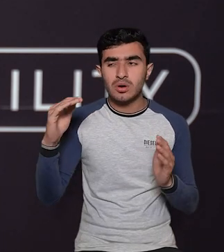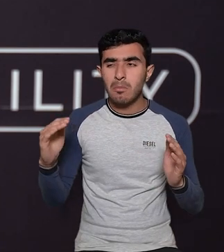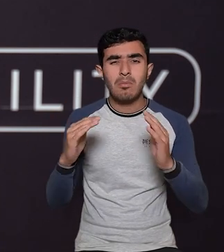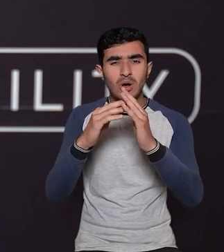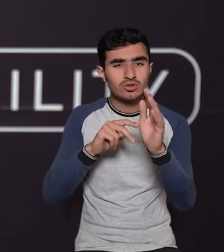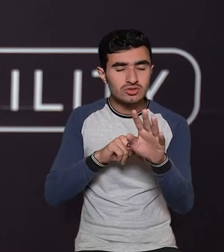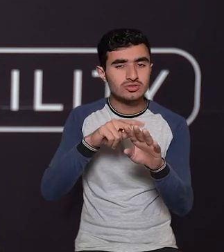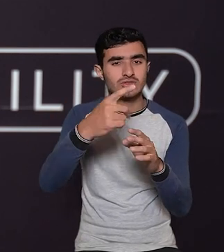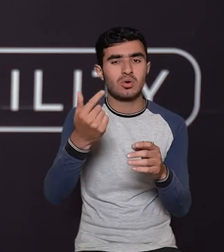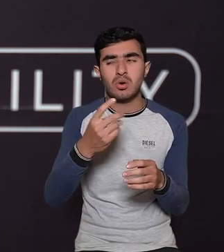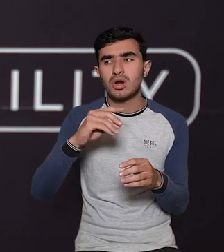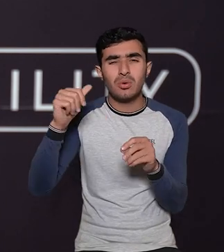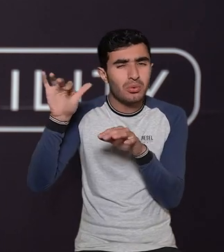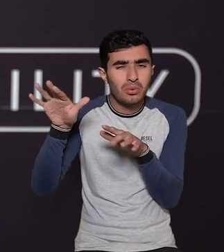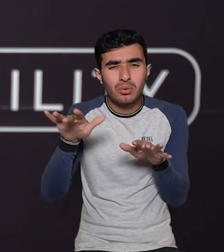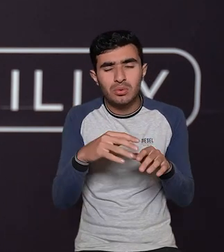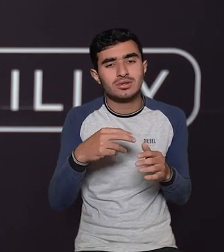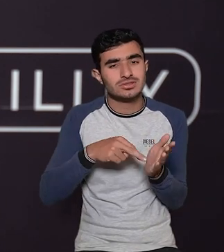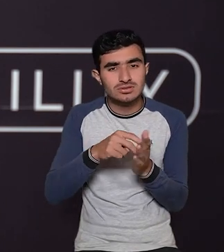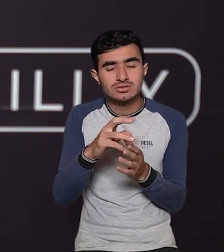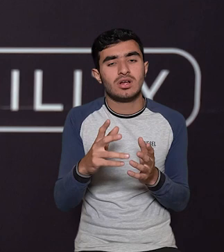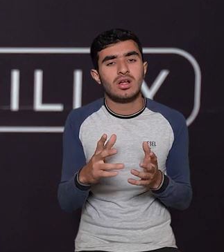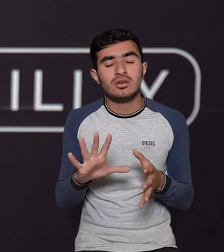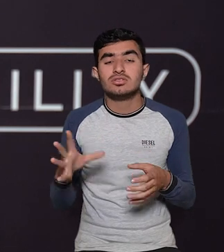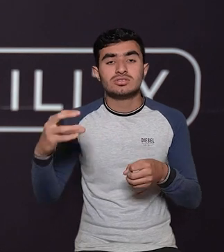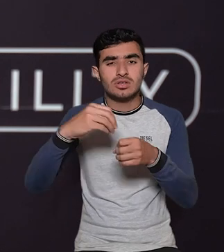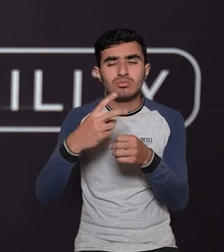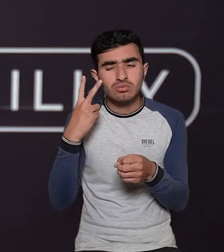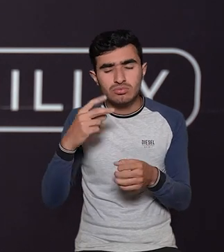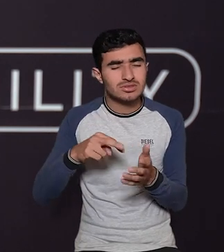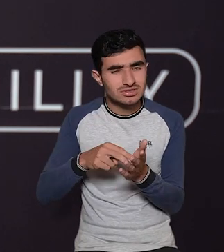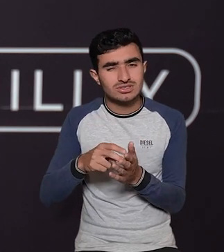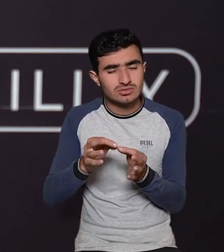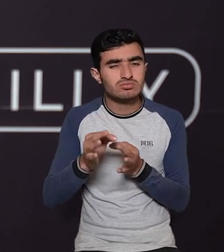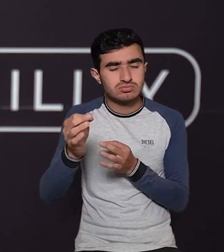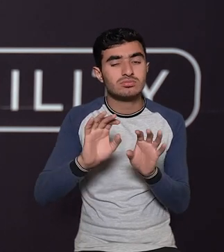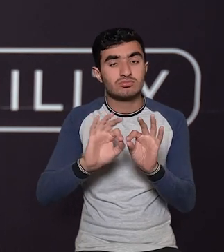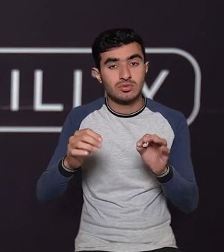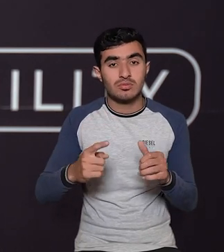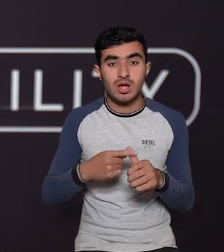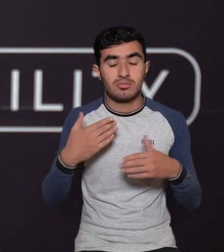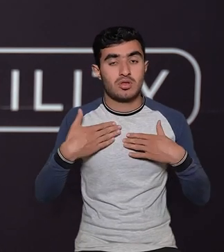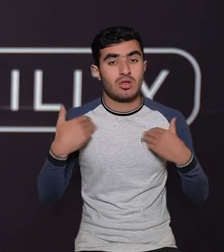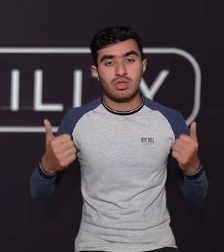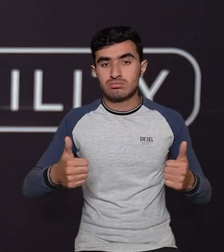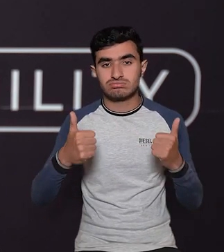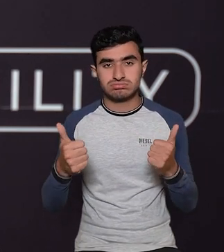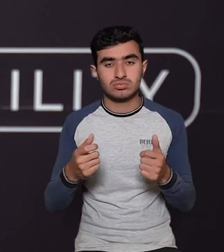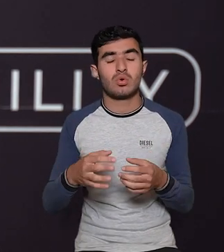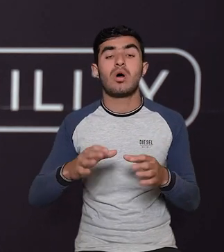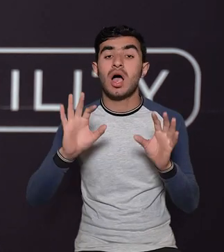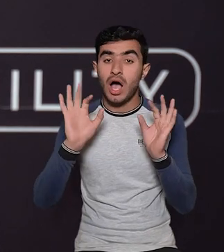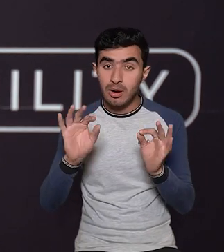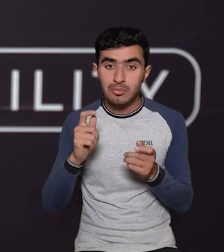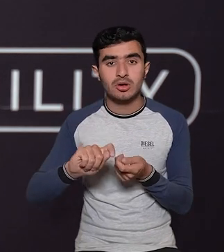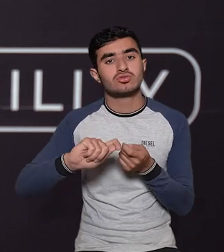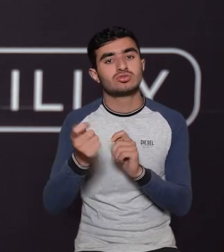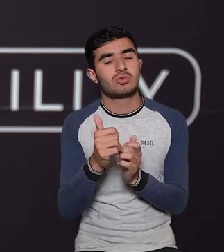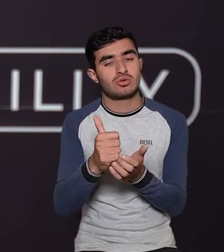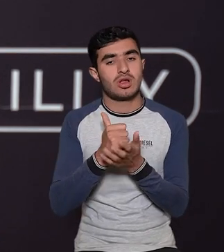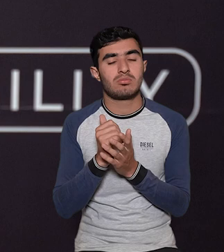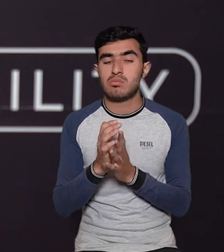So by walking on mountain areas, hilly sides, on deserts I had built a lot of stamina and